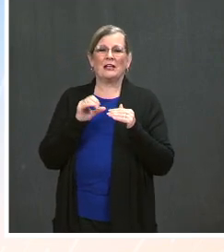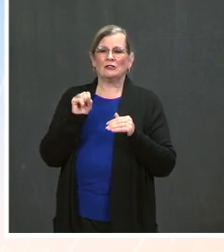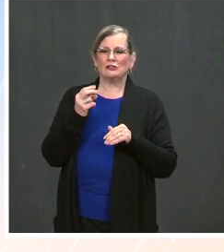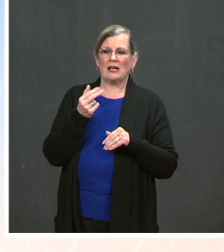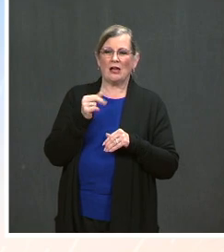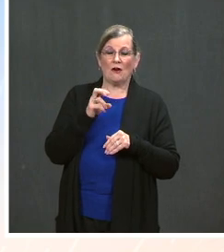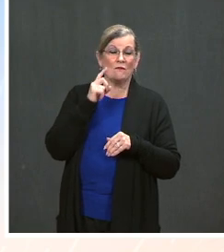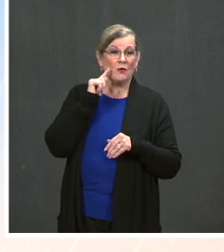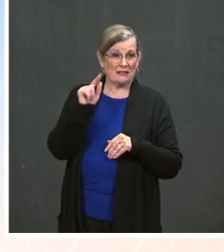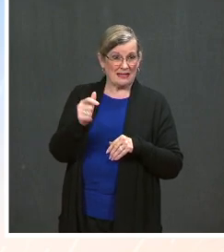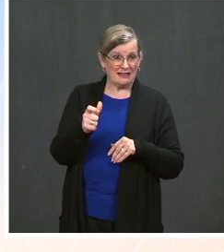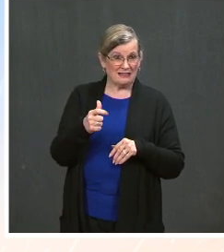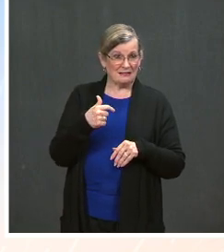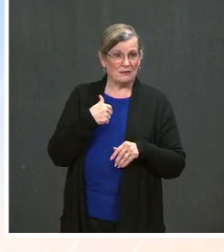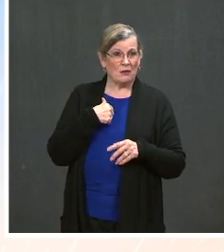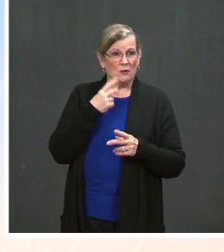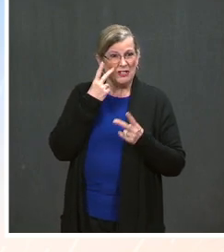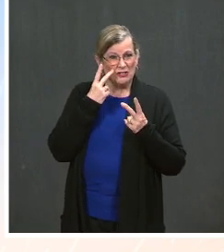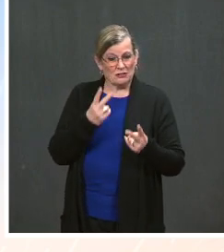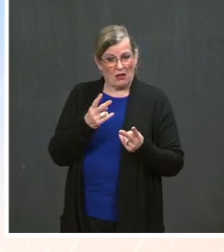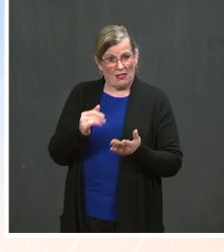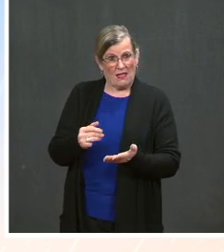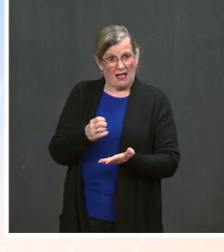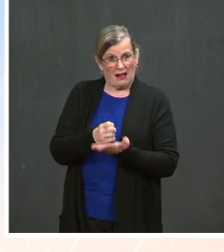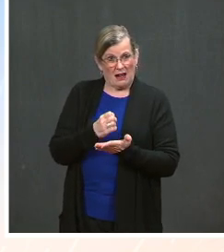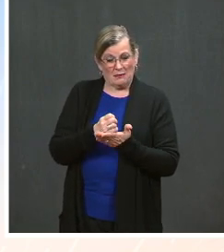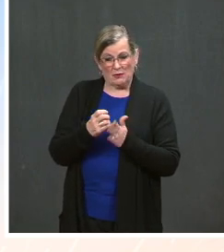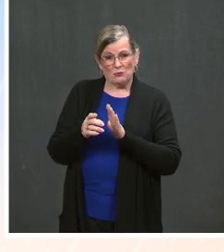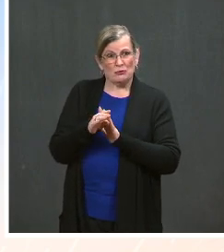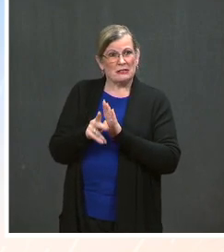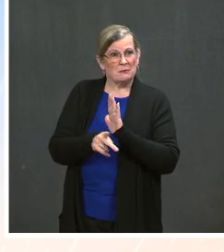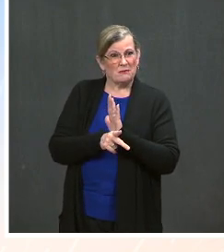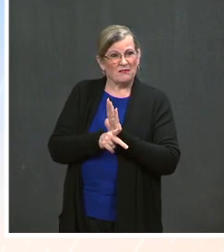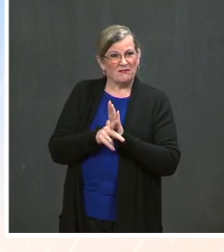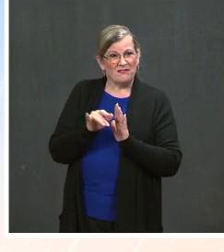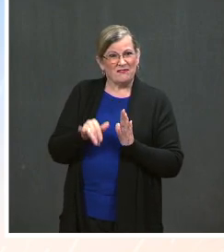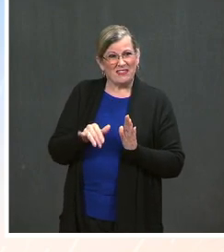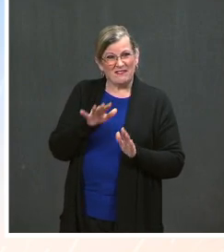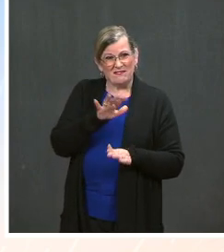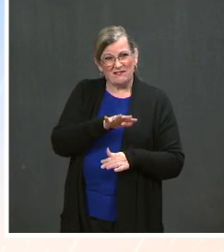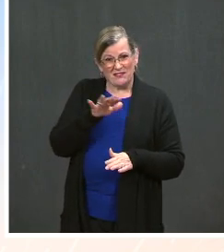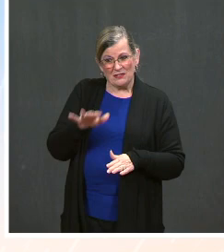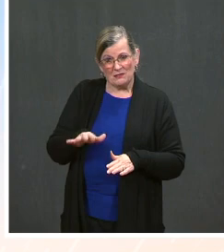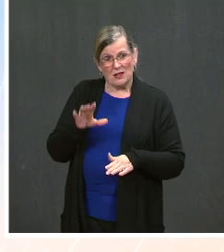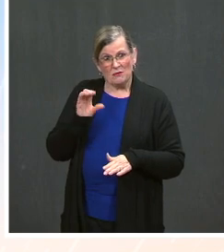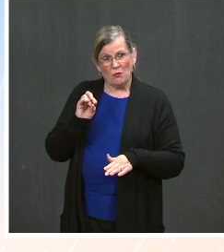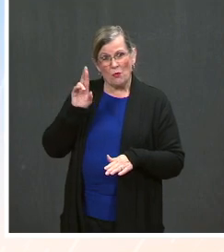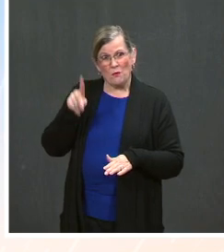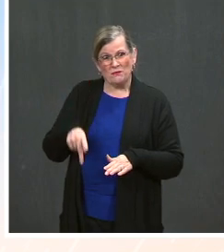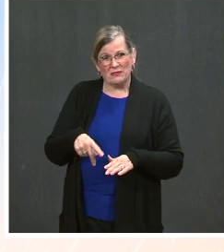revealed that 55 big corporations paid zero dollars in federal taxes on 2020 profits.